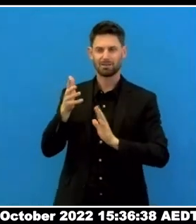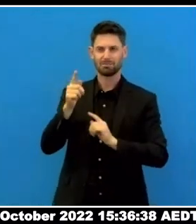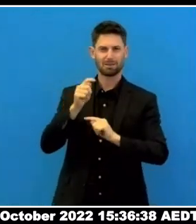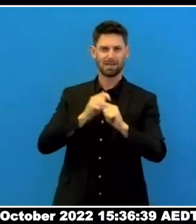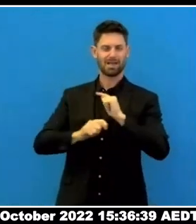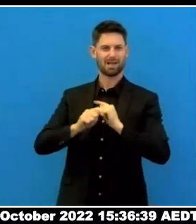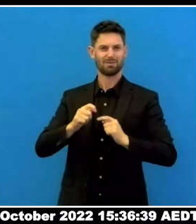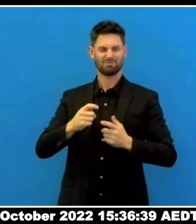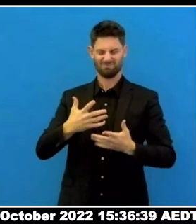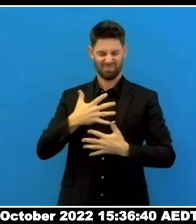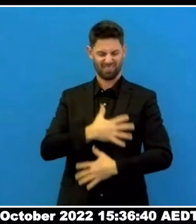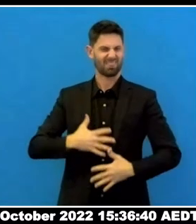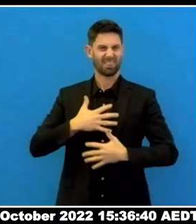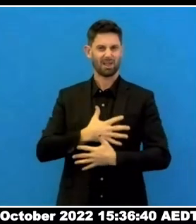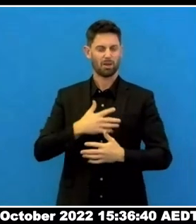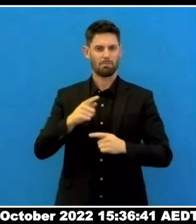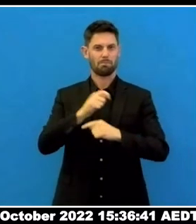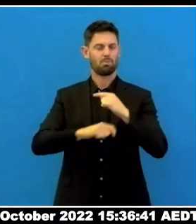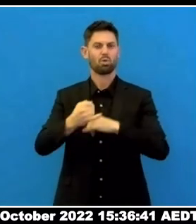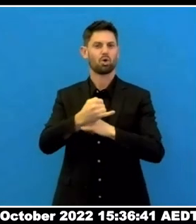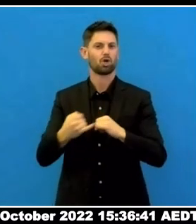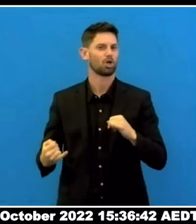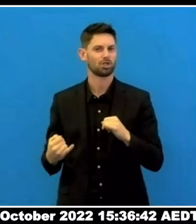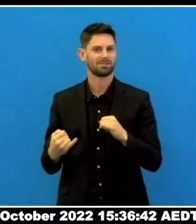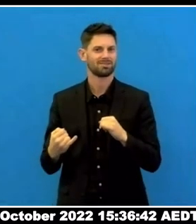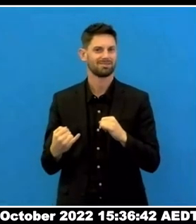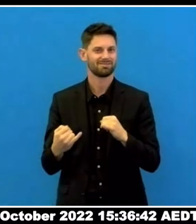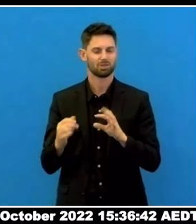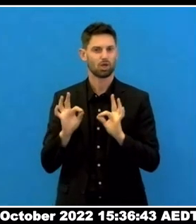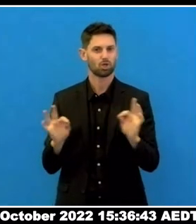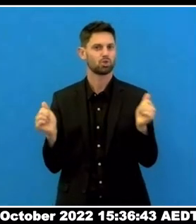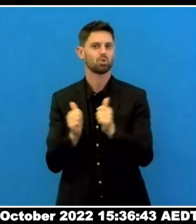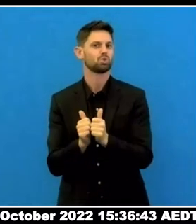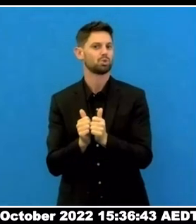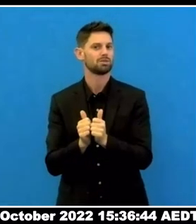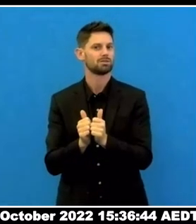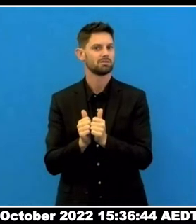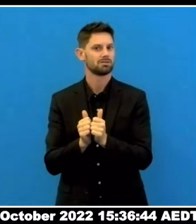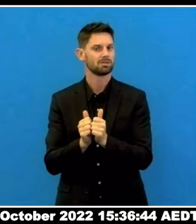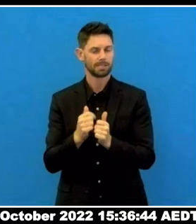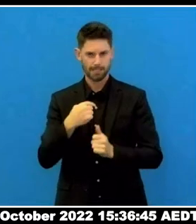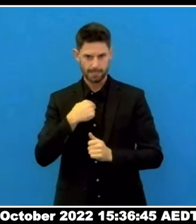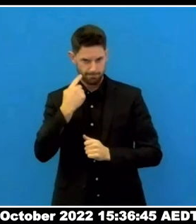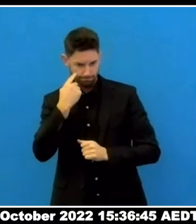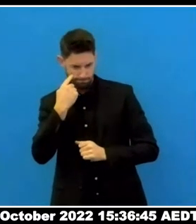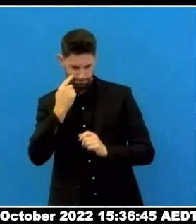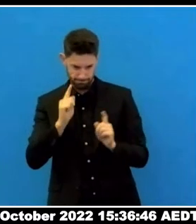giving them mental health. To solve this problem is we tried it to actually be